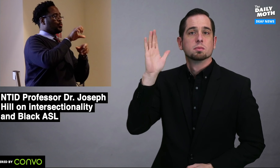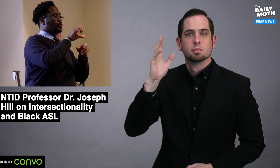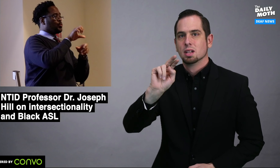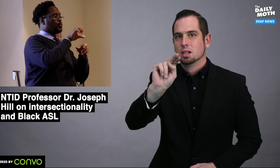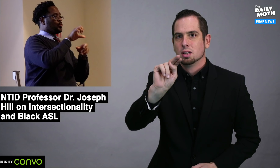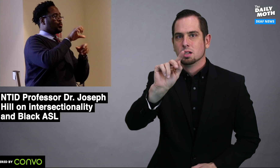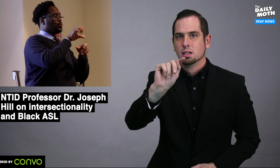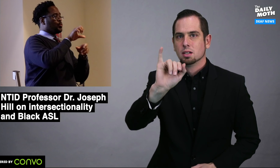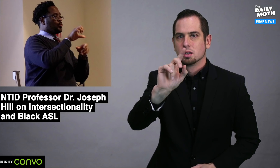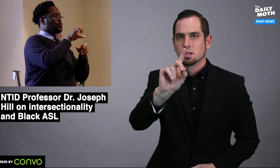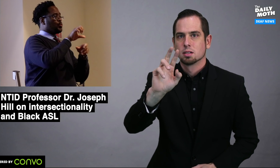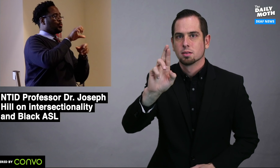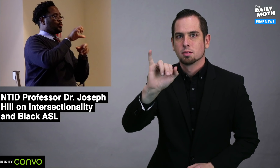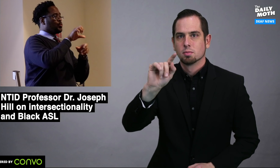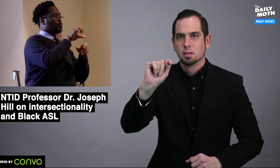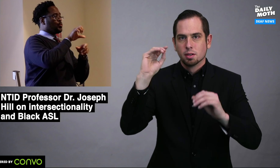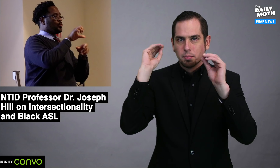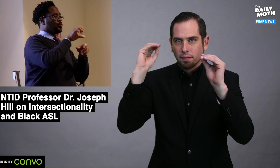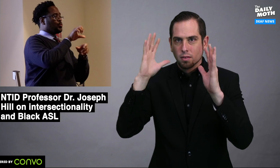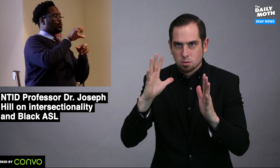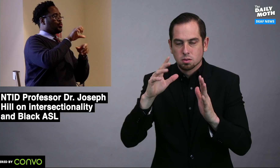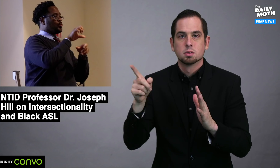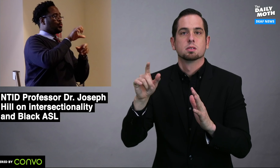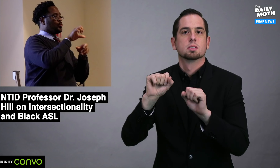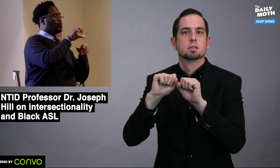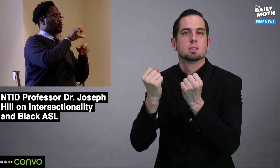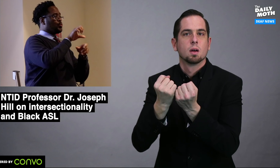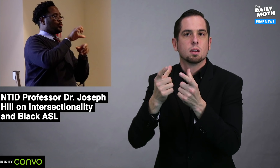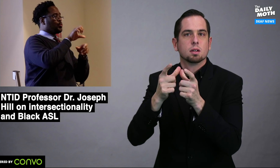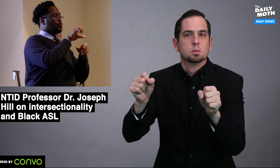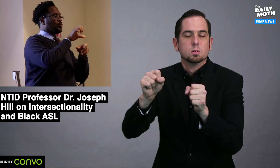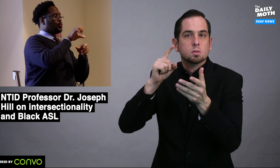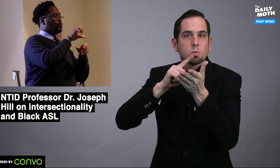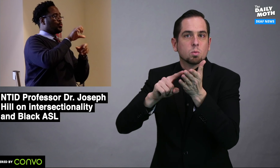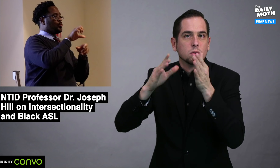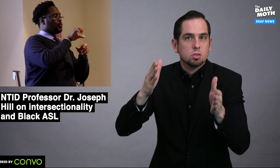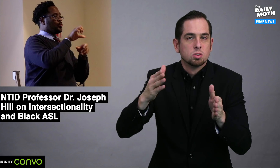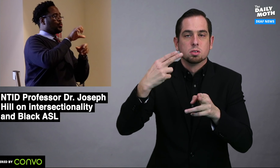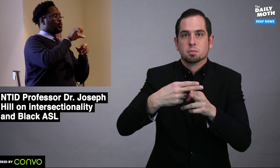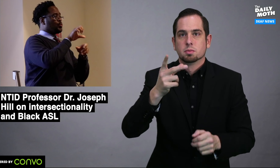NTID/RIT professor and socio-linguistic researcher